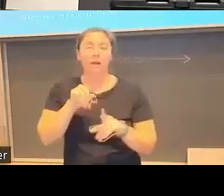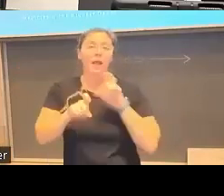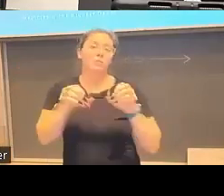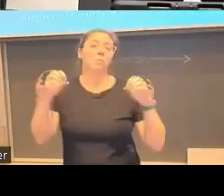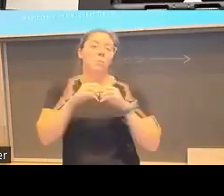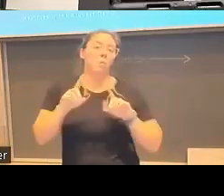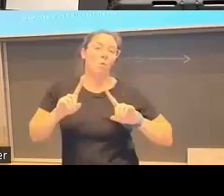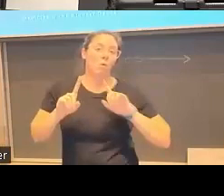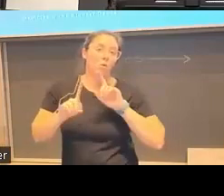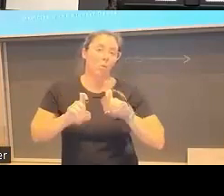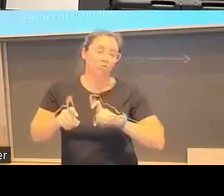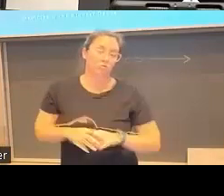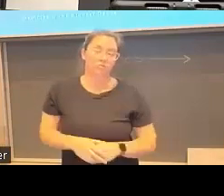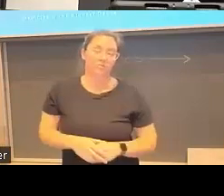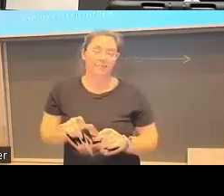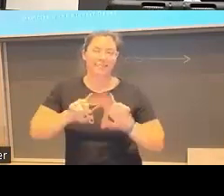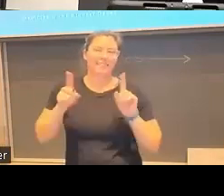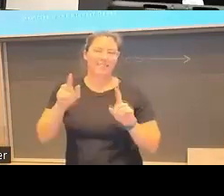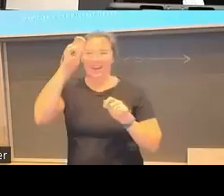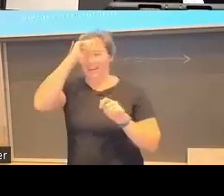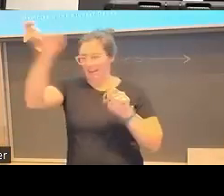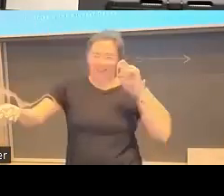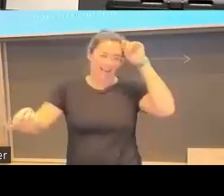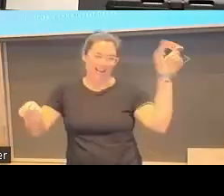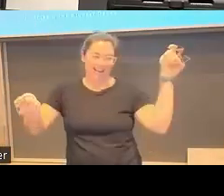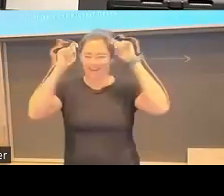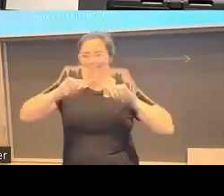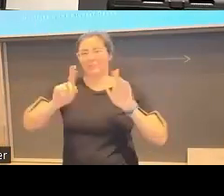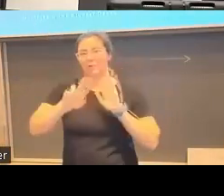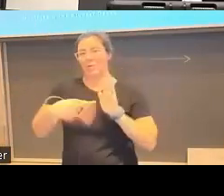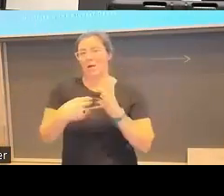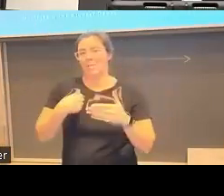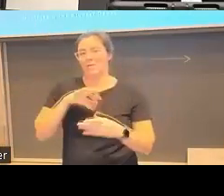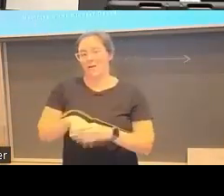about that because that's a different hat that I wear um and what about referrals for Psychotherapy